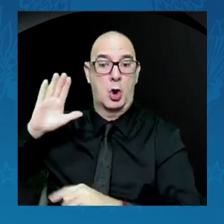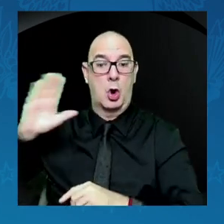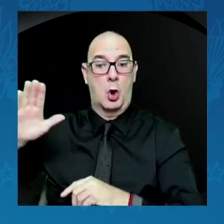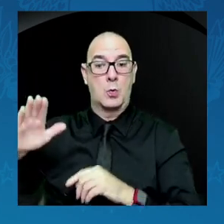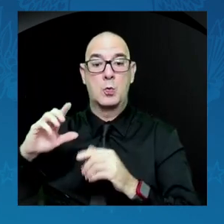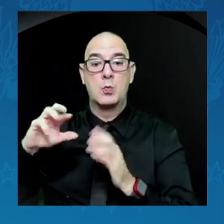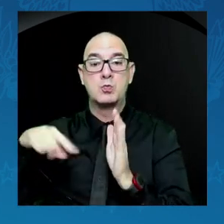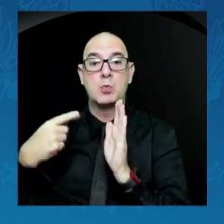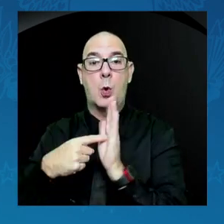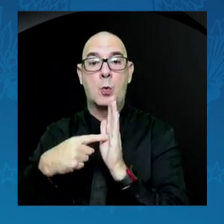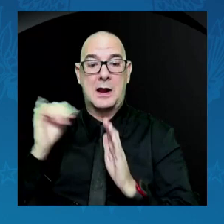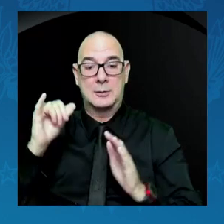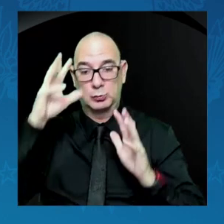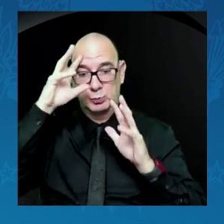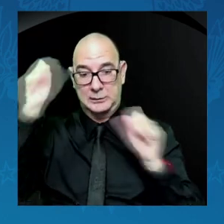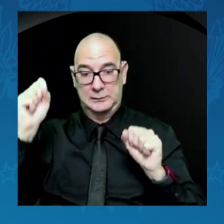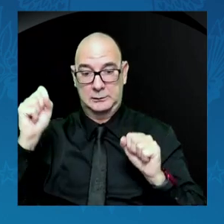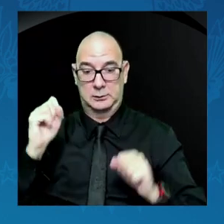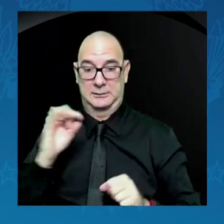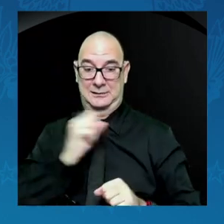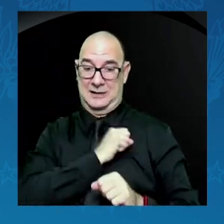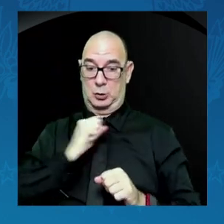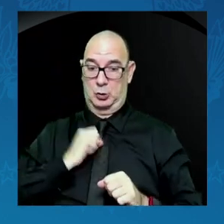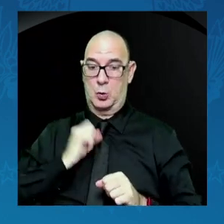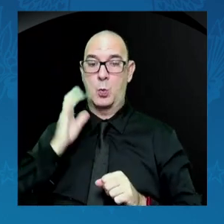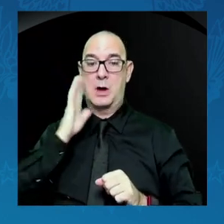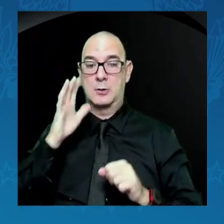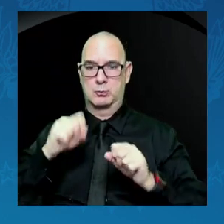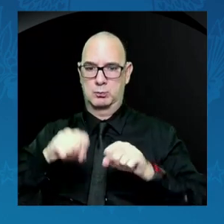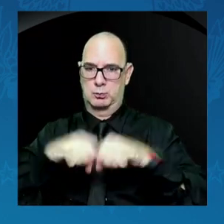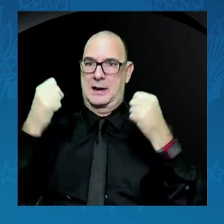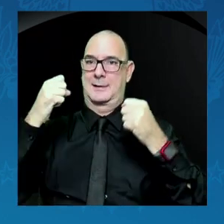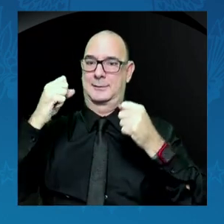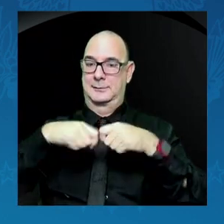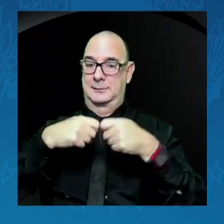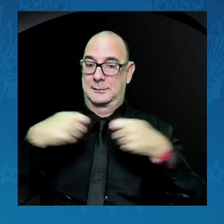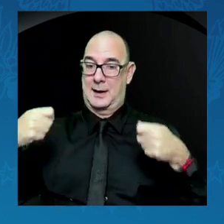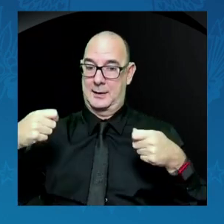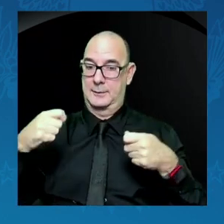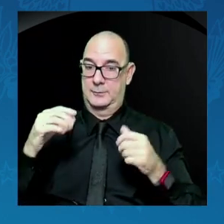that will break the tie for the bill, but better bill.